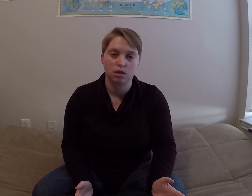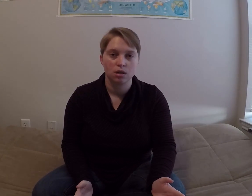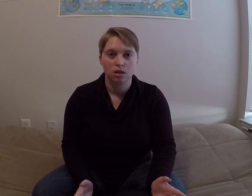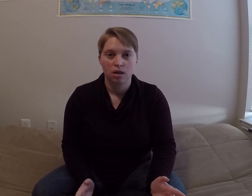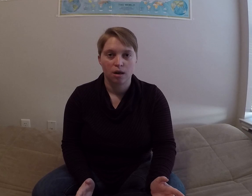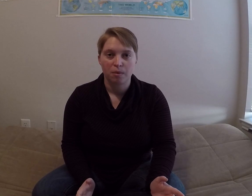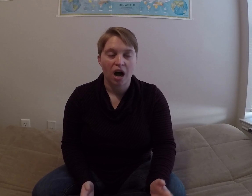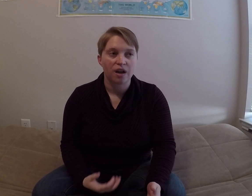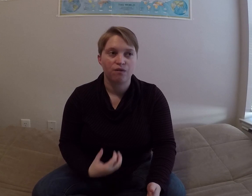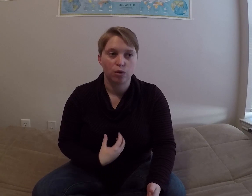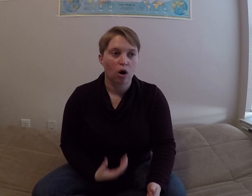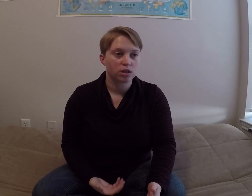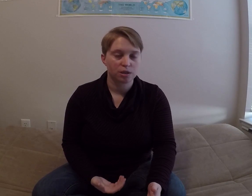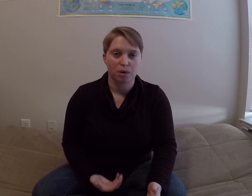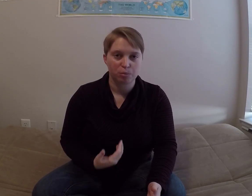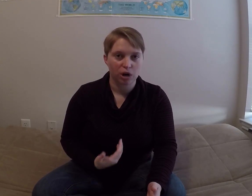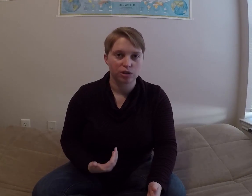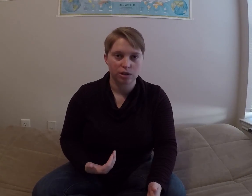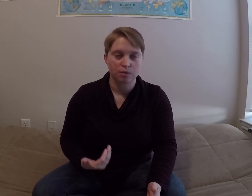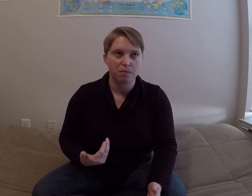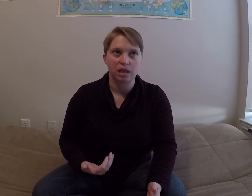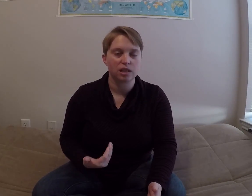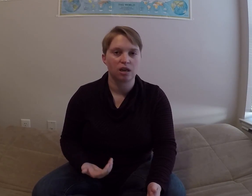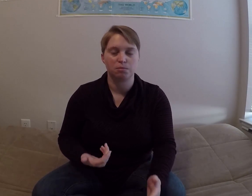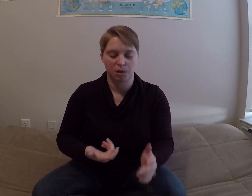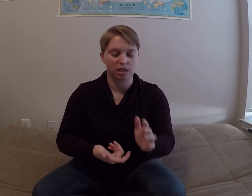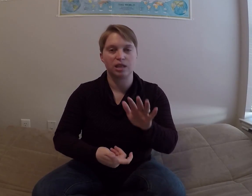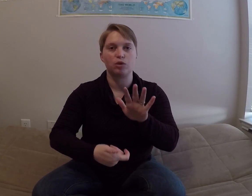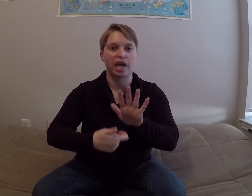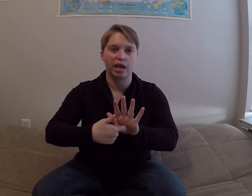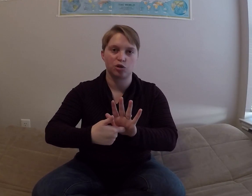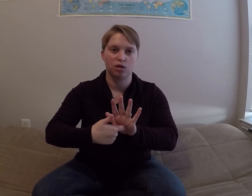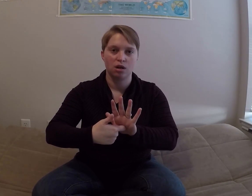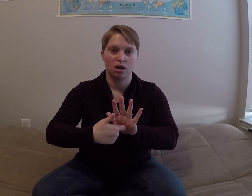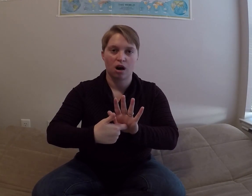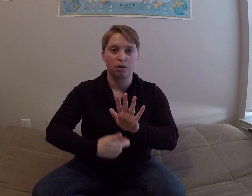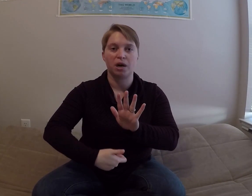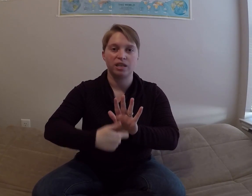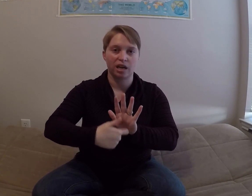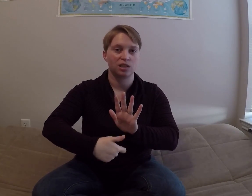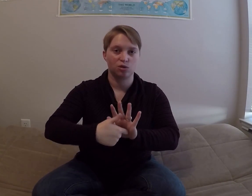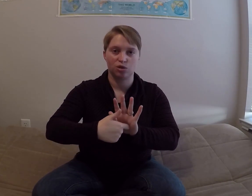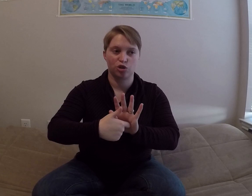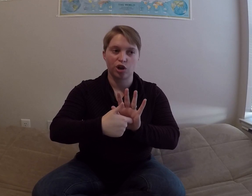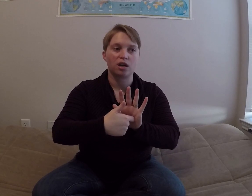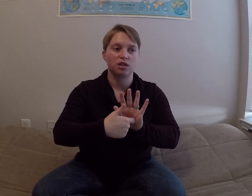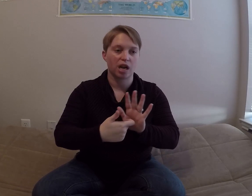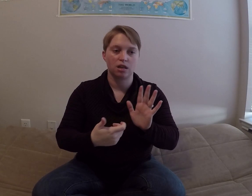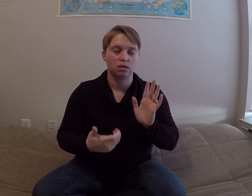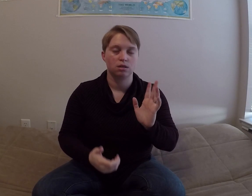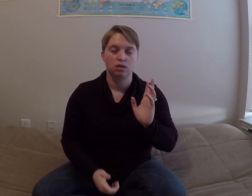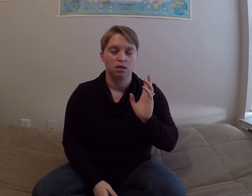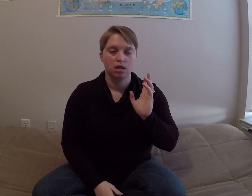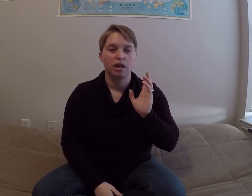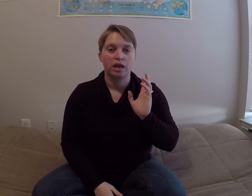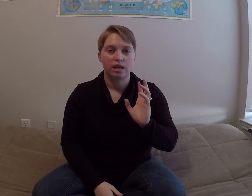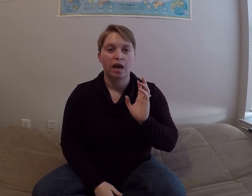I swear. I’ve lost my processor many times because it would catches on my desk chair.